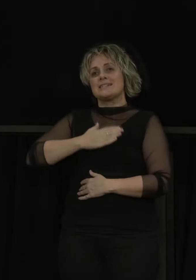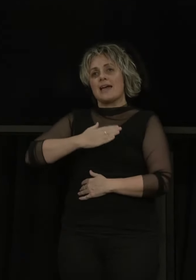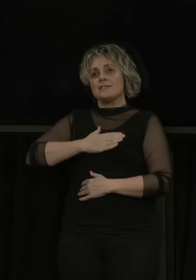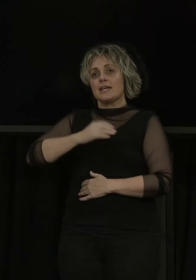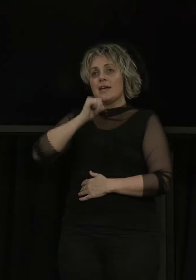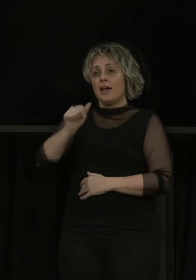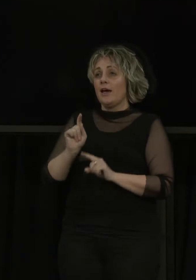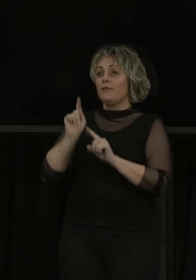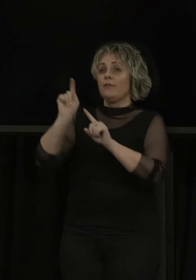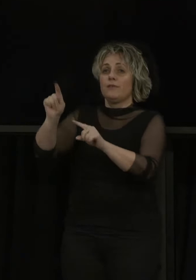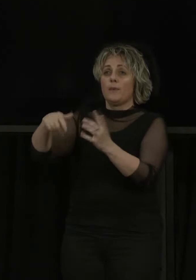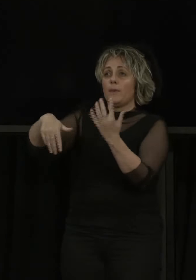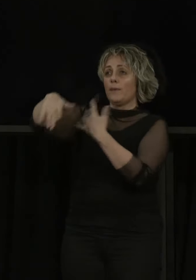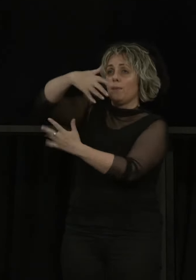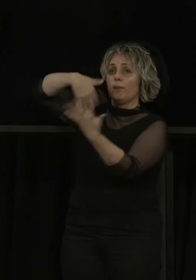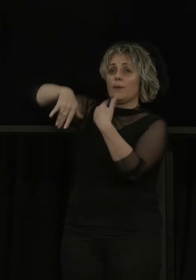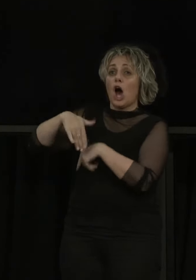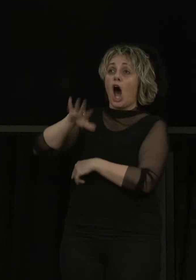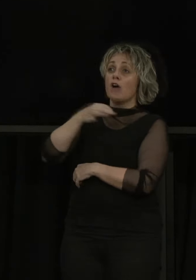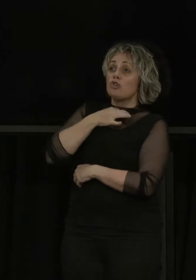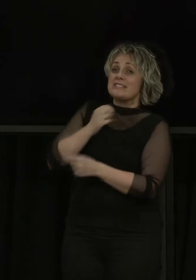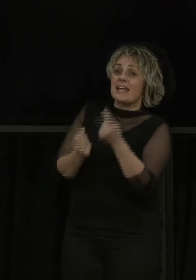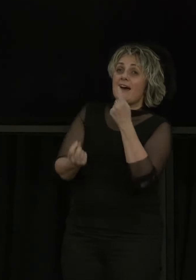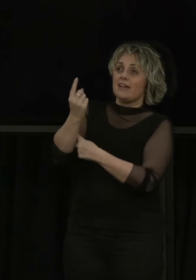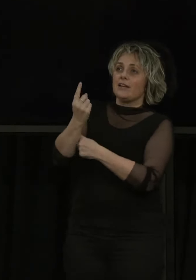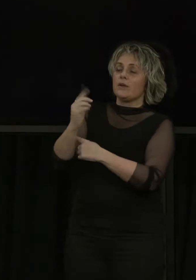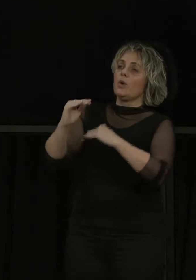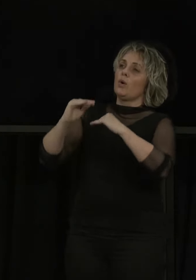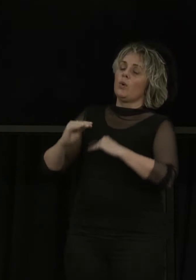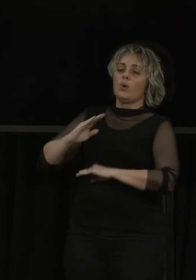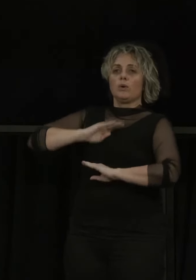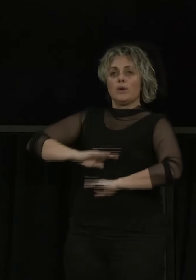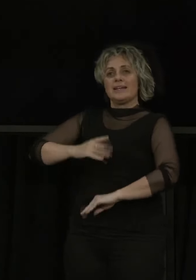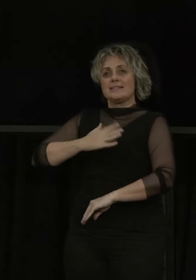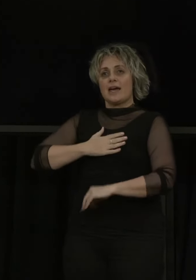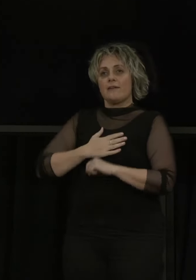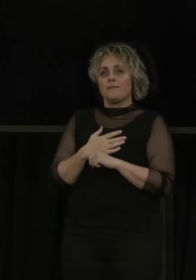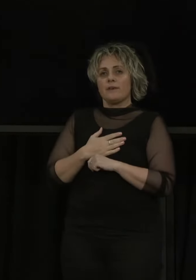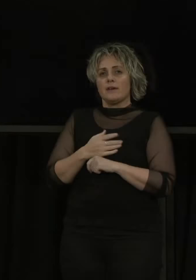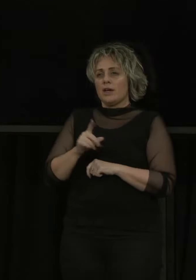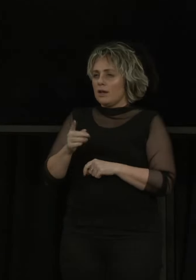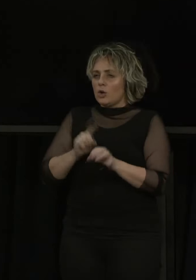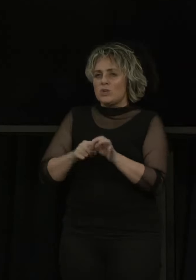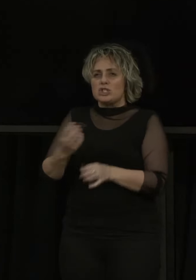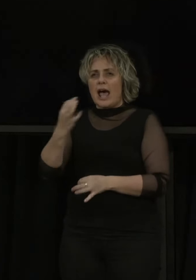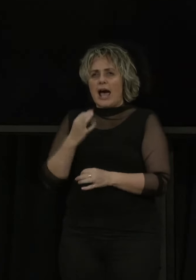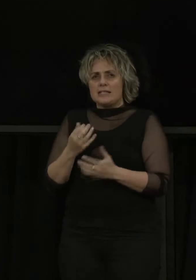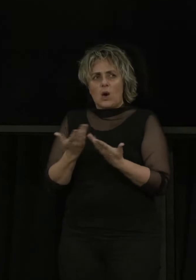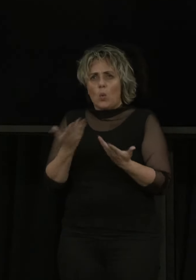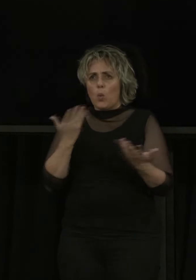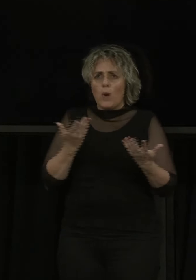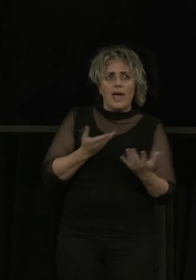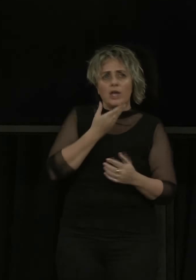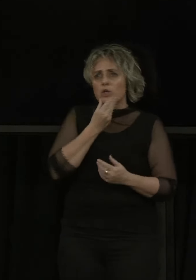a way to help give more